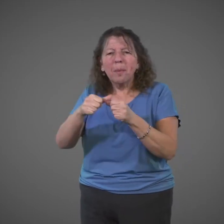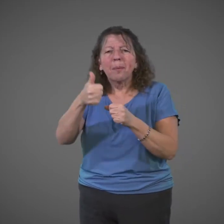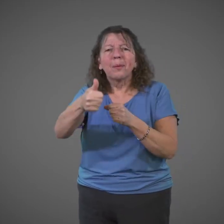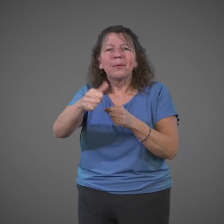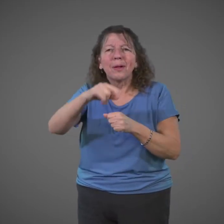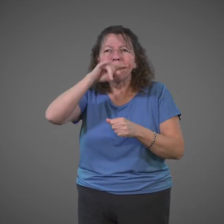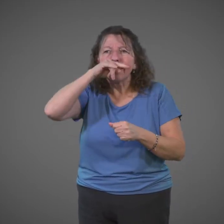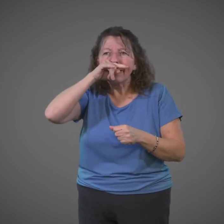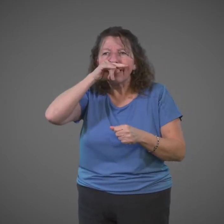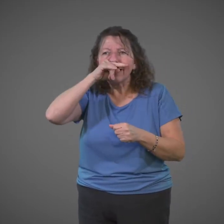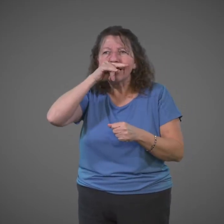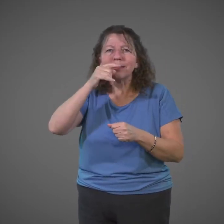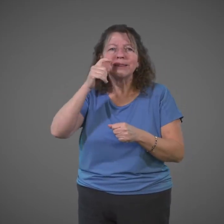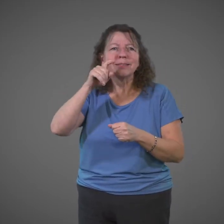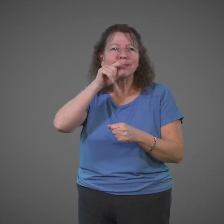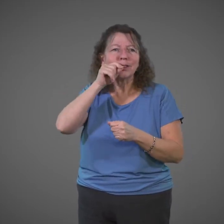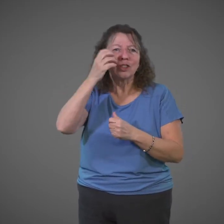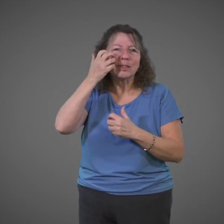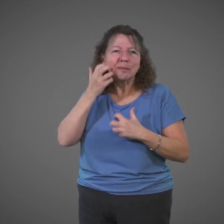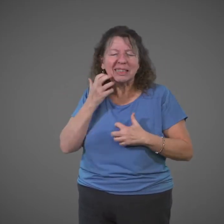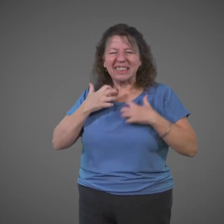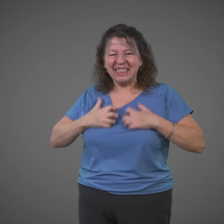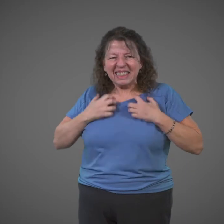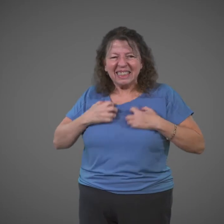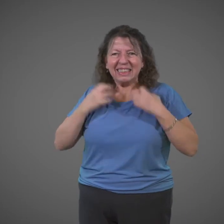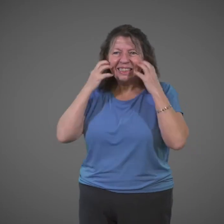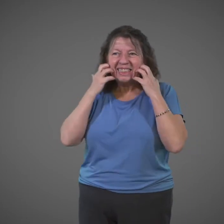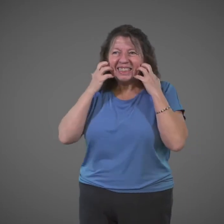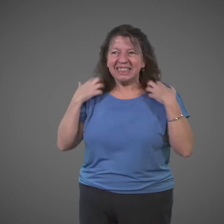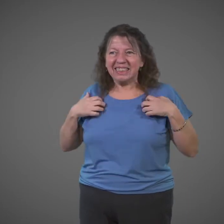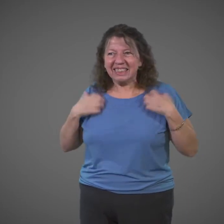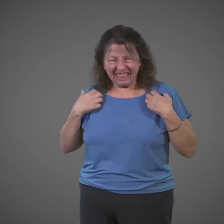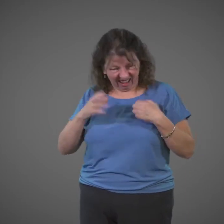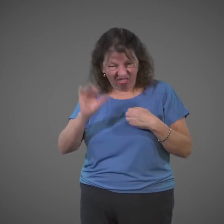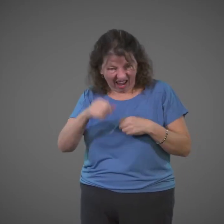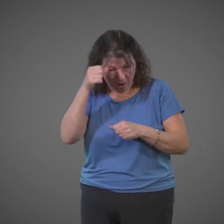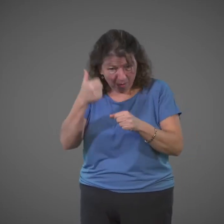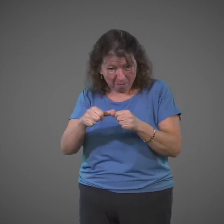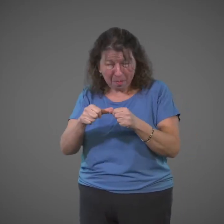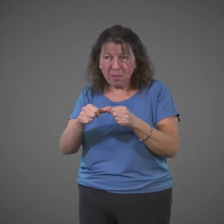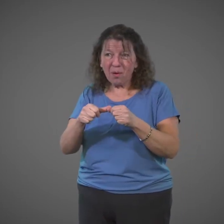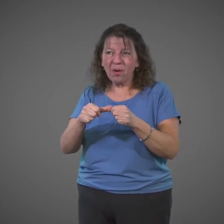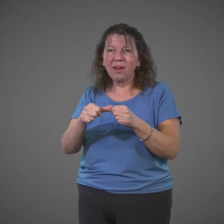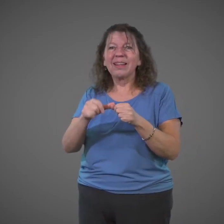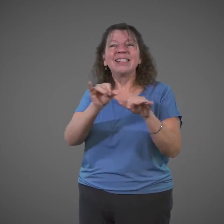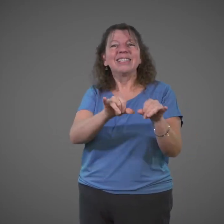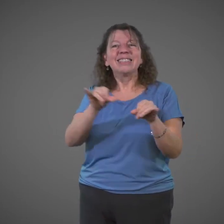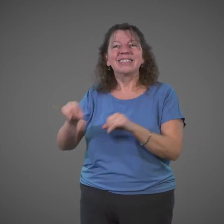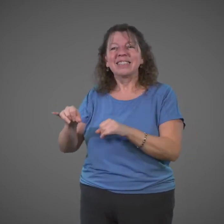You might remember having chicken pox when you were a child, itching with spots all over your body.